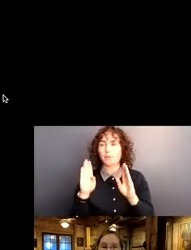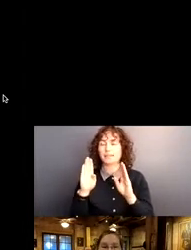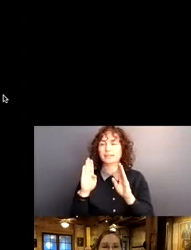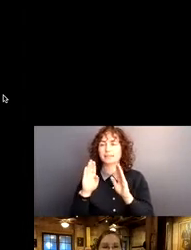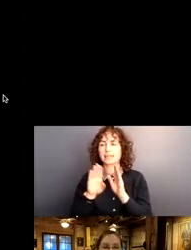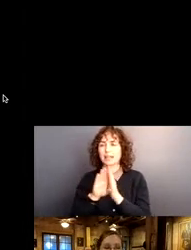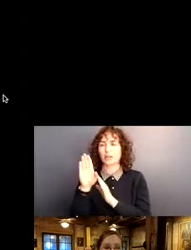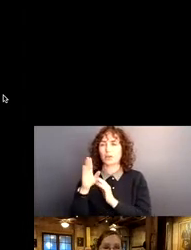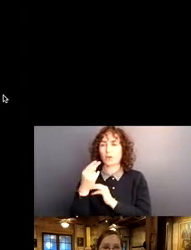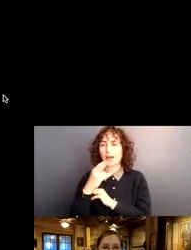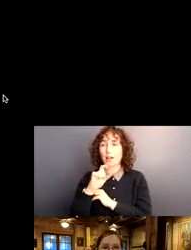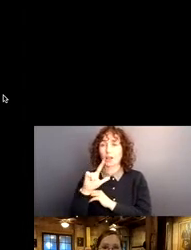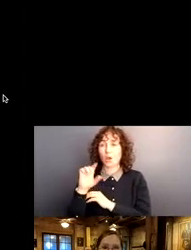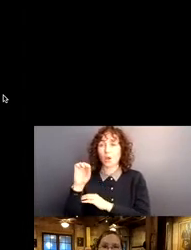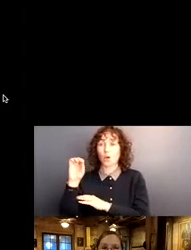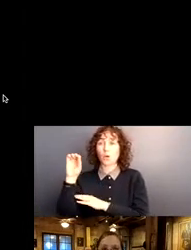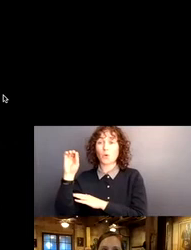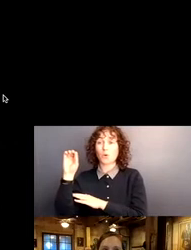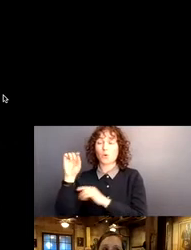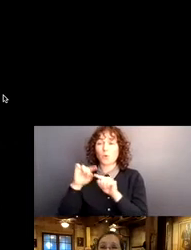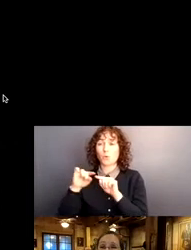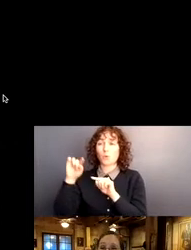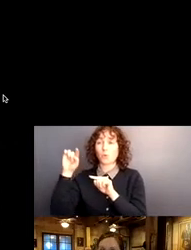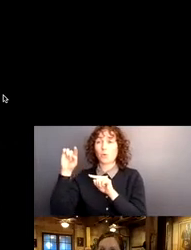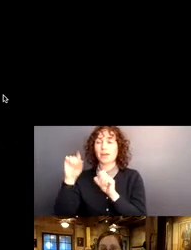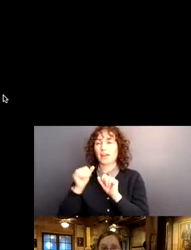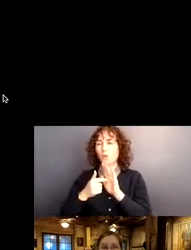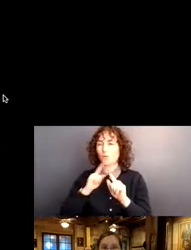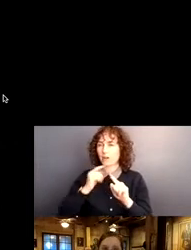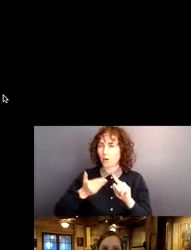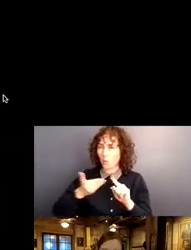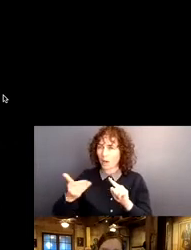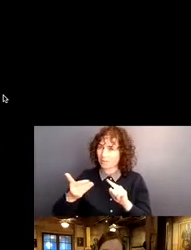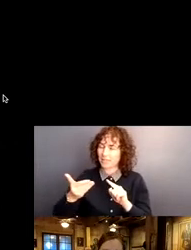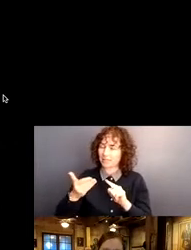Hello can convey a welcoming inviting message